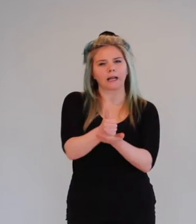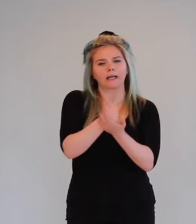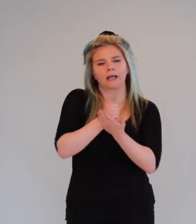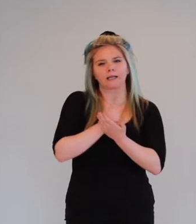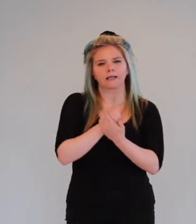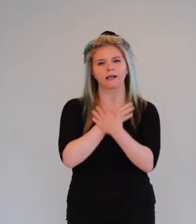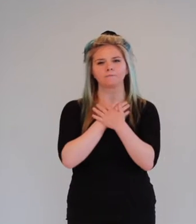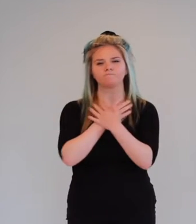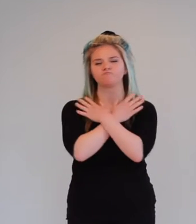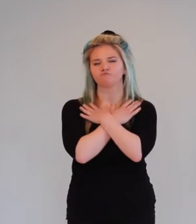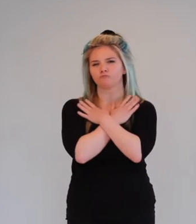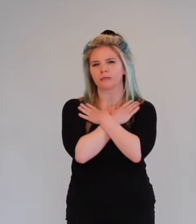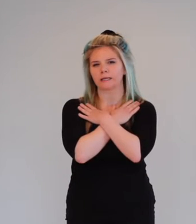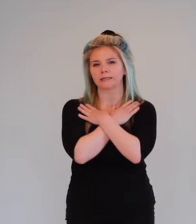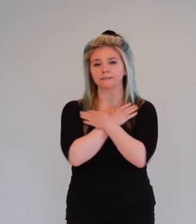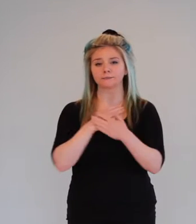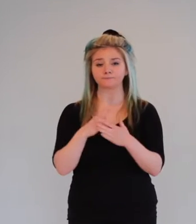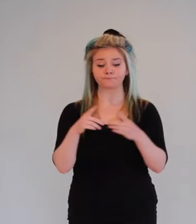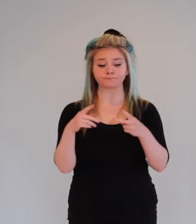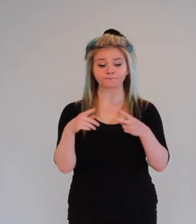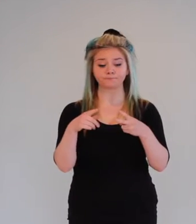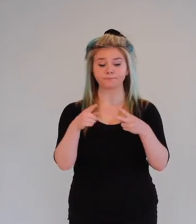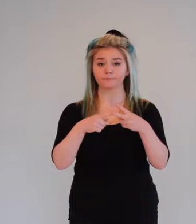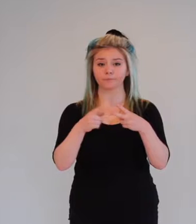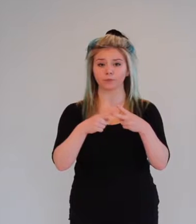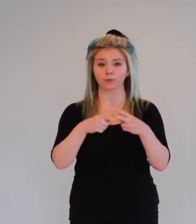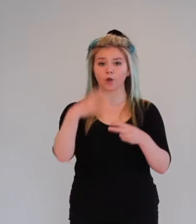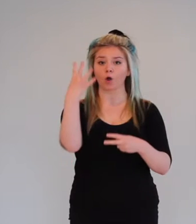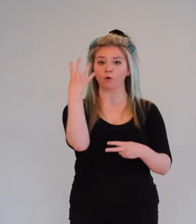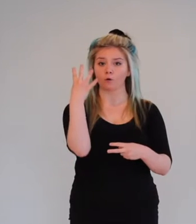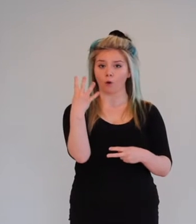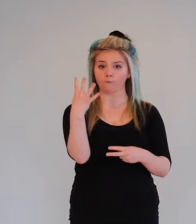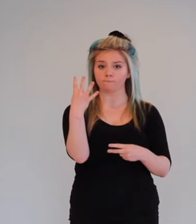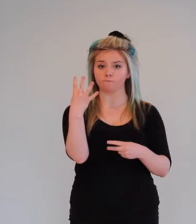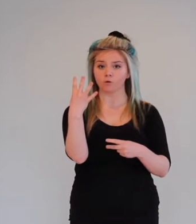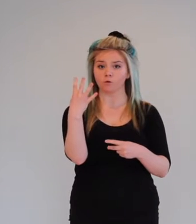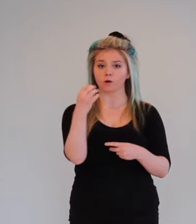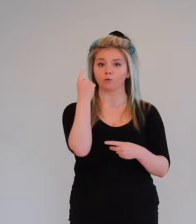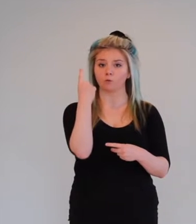next one is a four count breath. So when you're ready to relax,